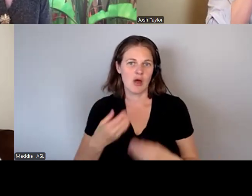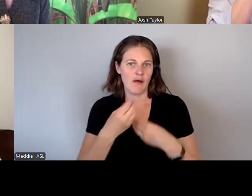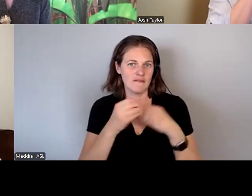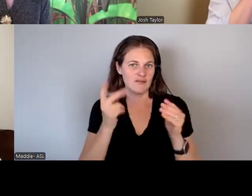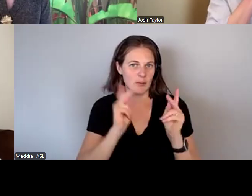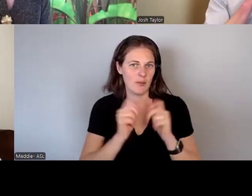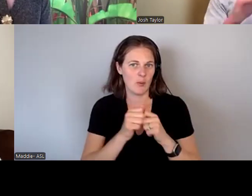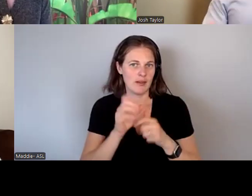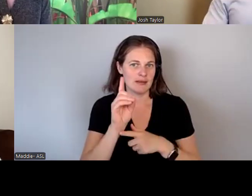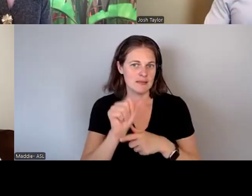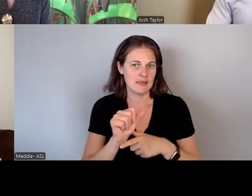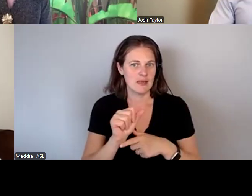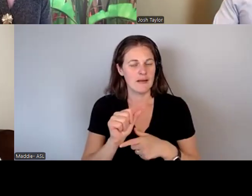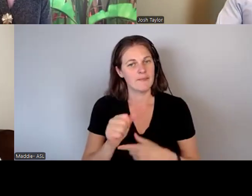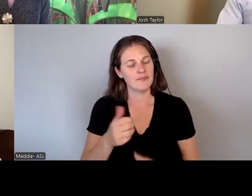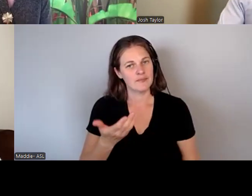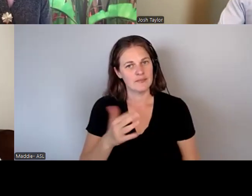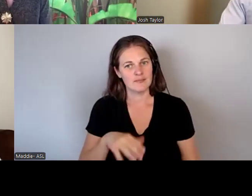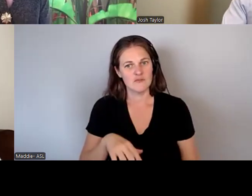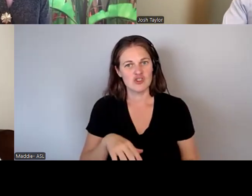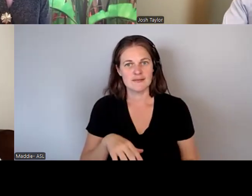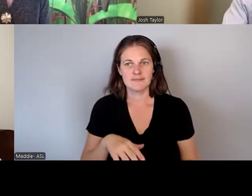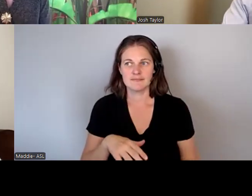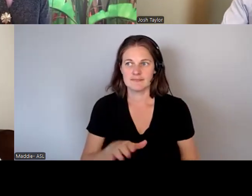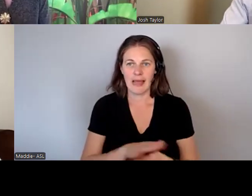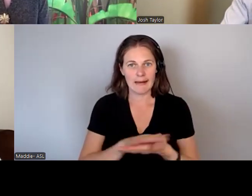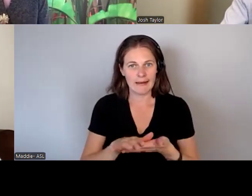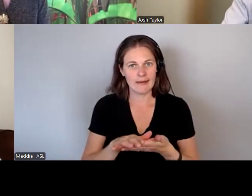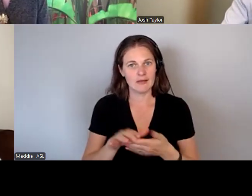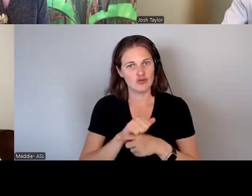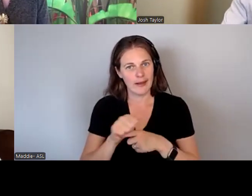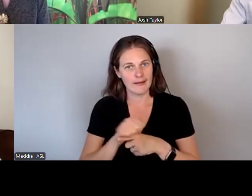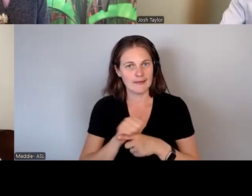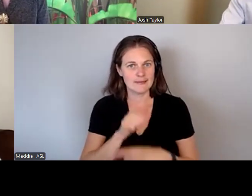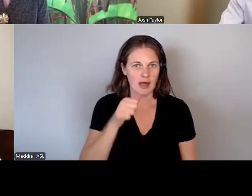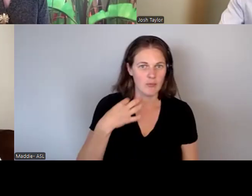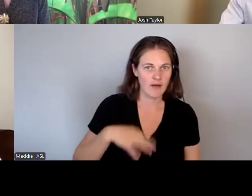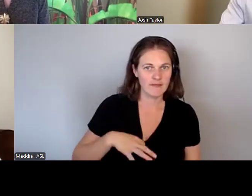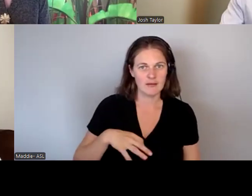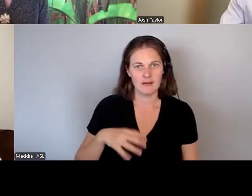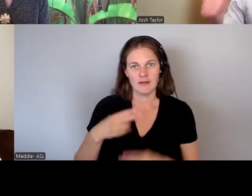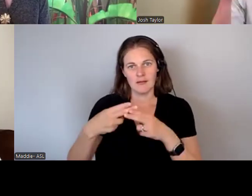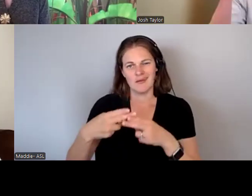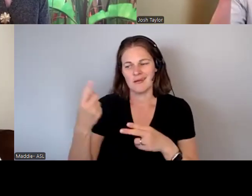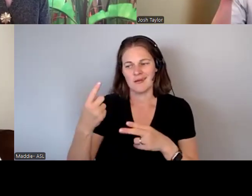disability and etiquette trainings. Some nonprofits do as well. There's something called JAN, J-A-N,